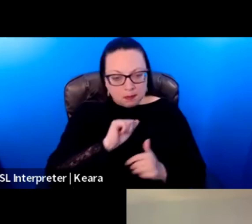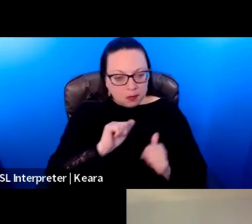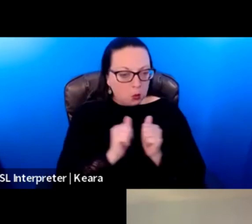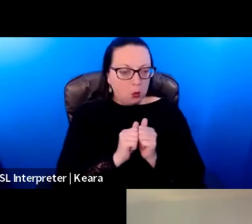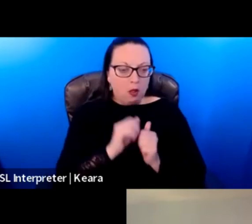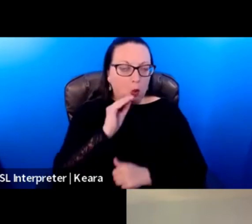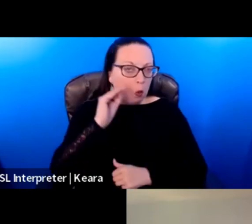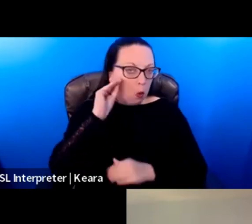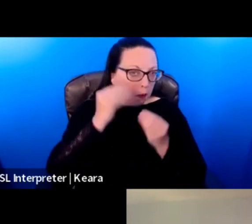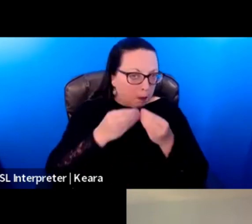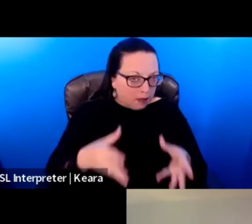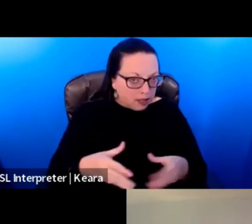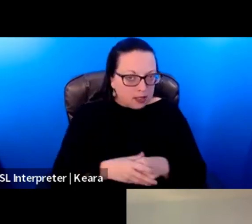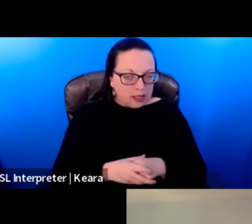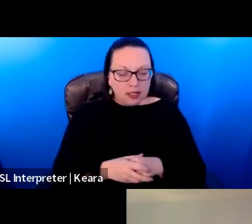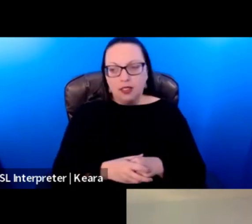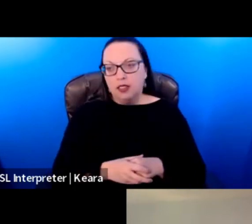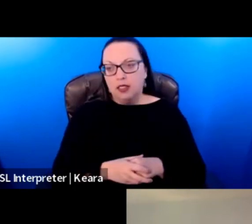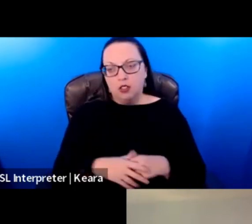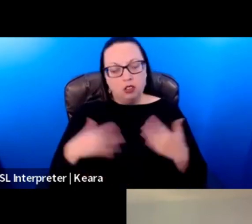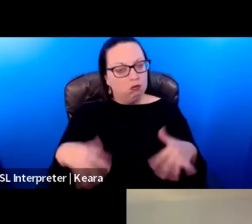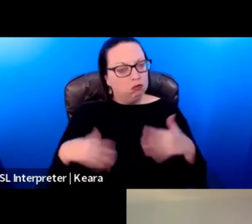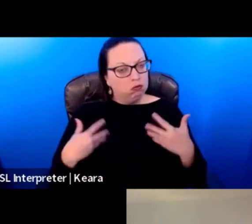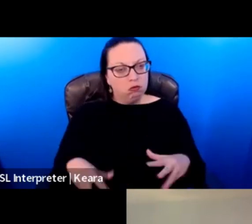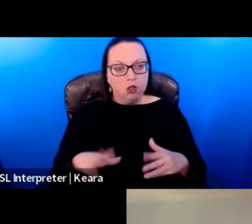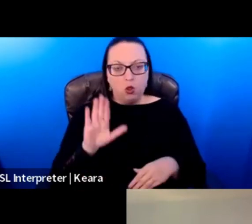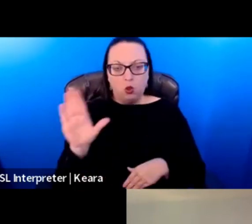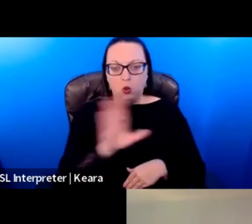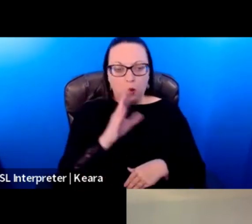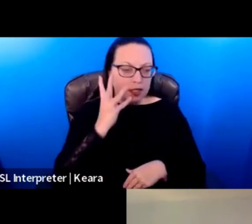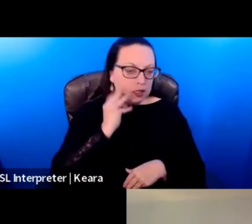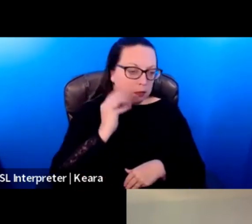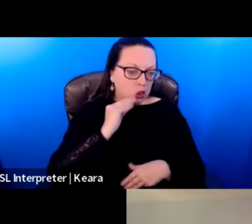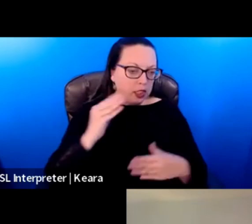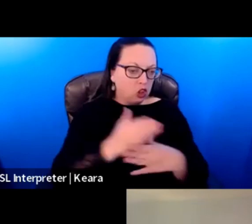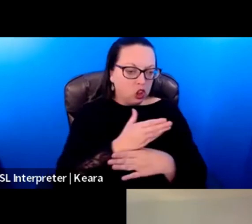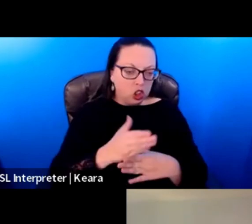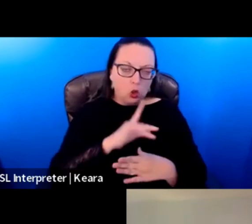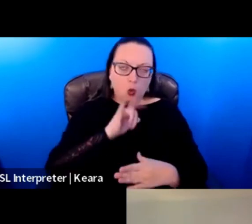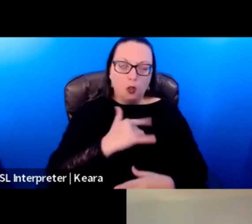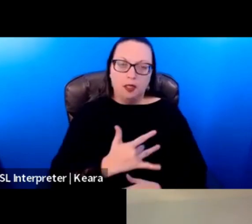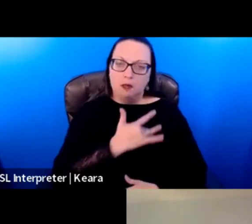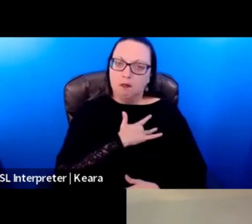you all share is just so enlightening for people. And I think it also just really touched people. So thank you